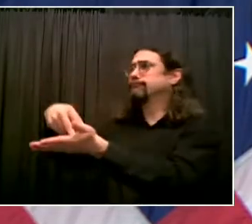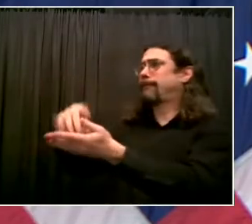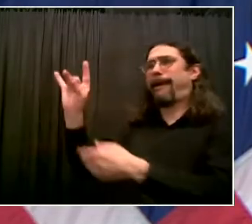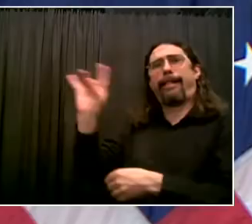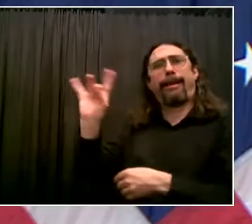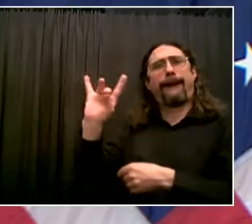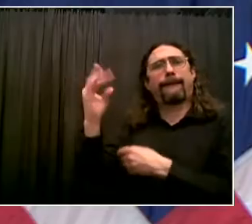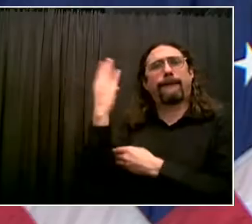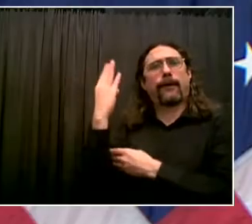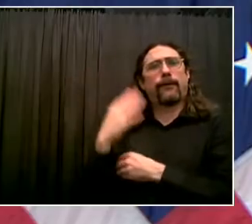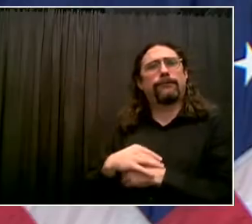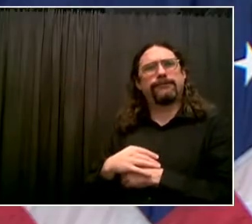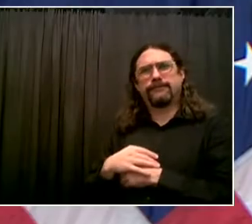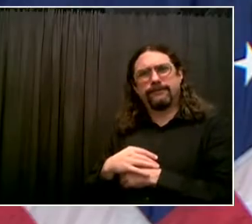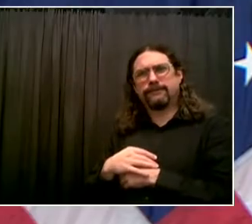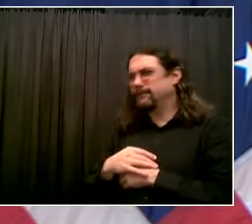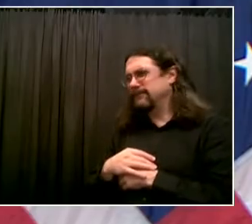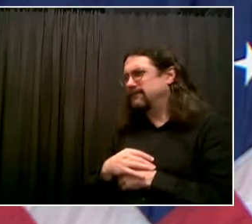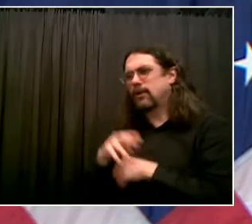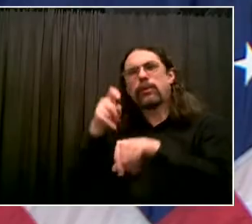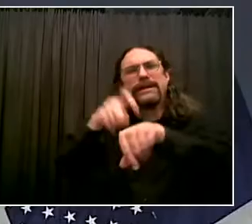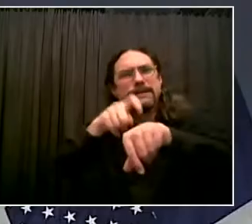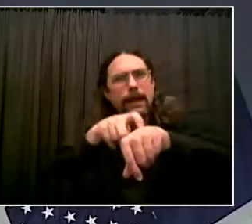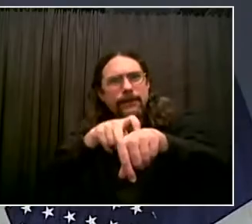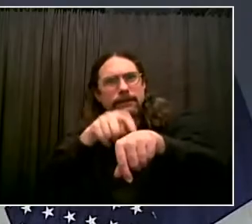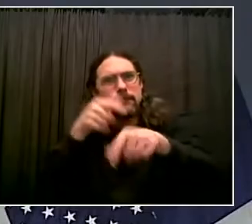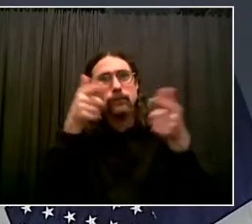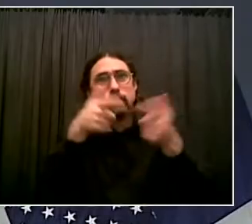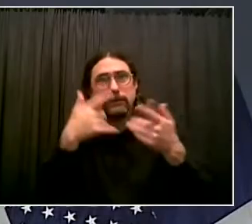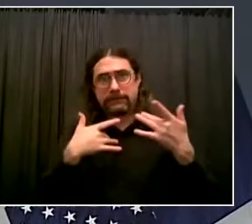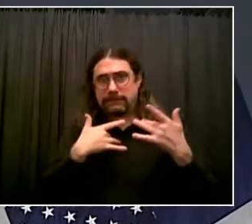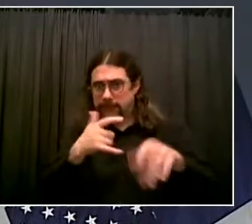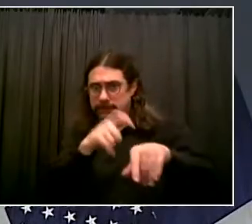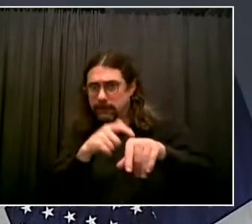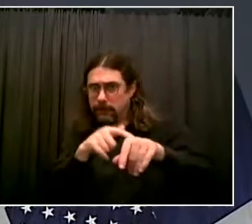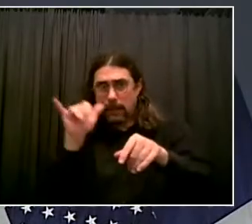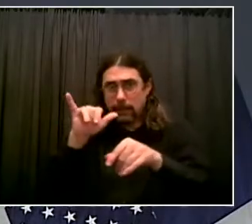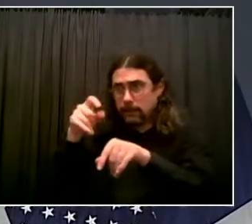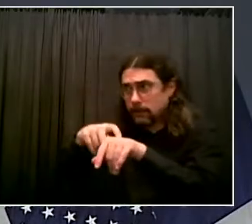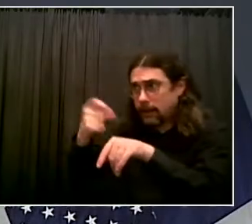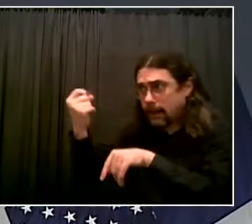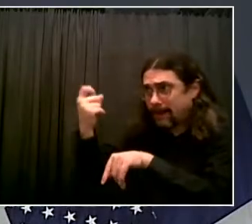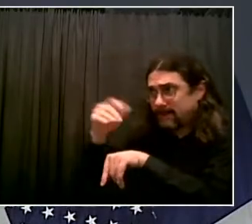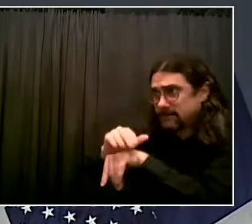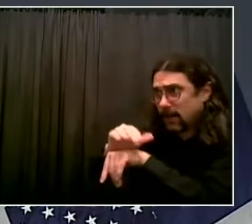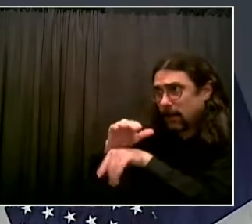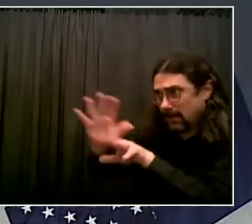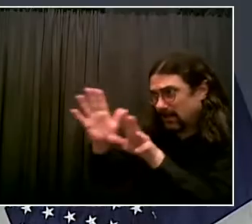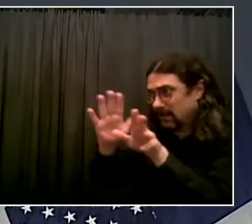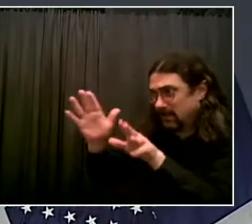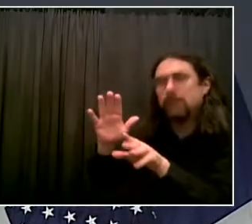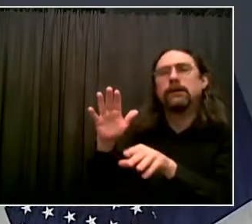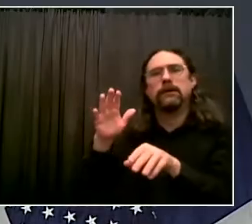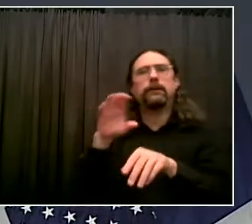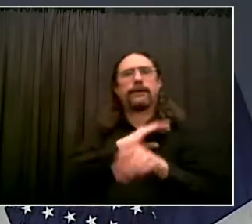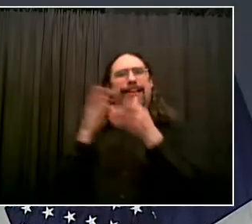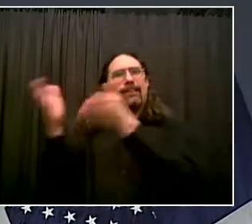WE DO EVERYTHING WE NEED TO DO. THE PLAN IS IN PROCESS AND IT